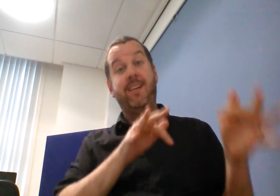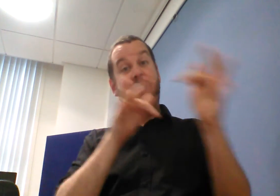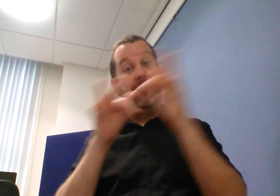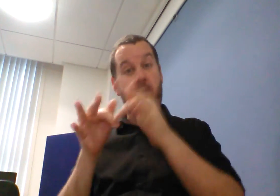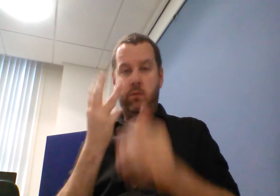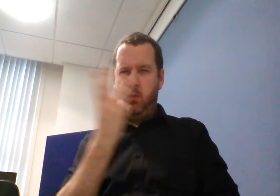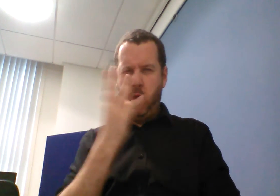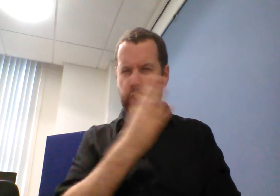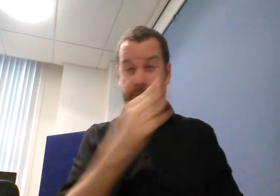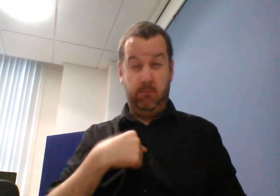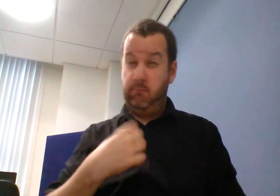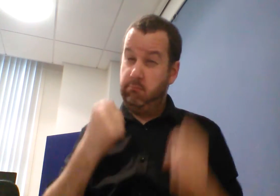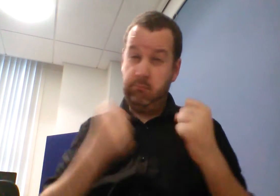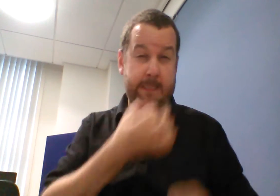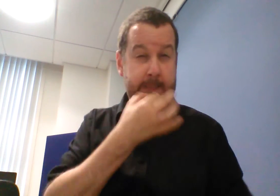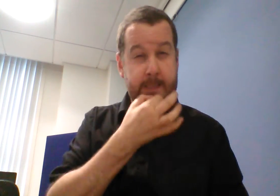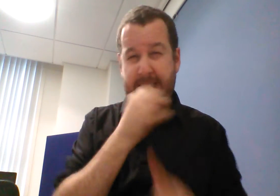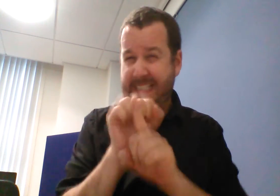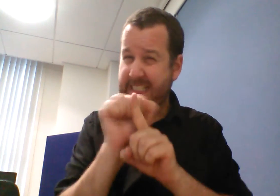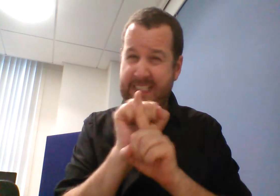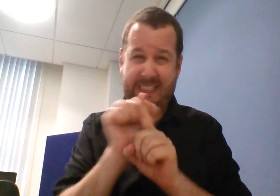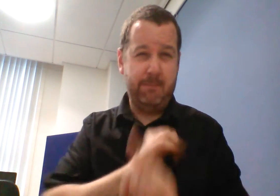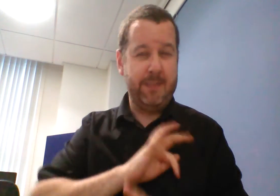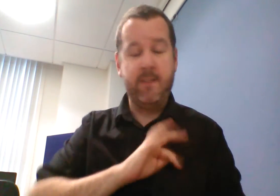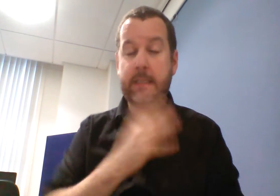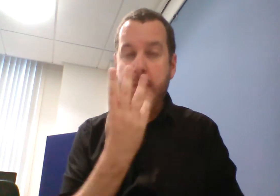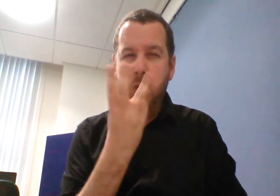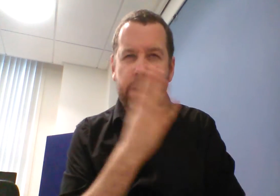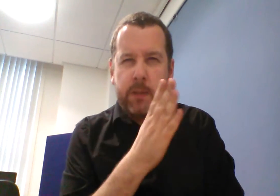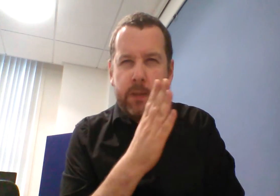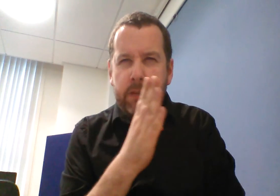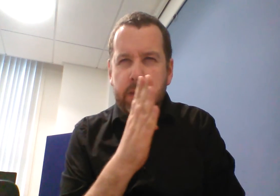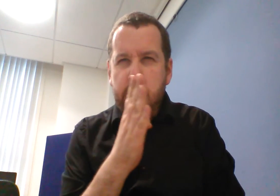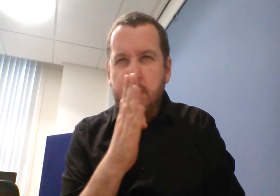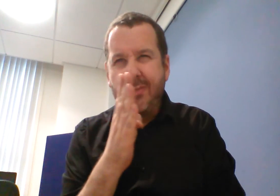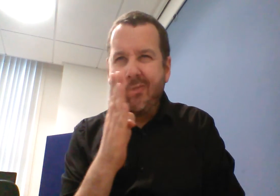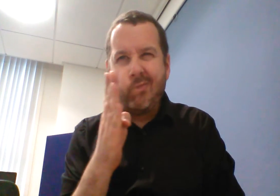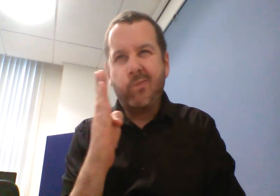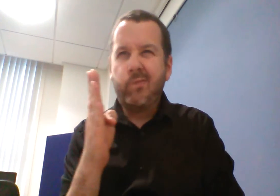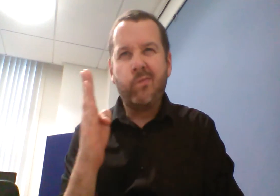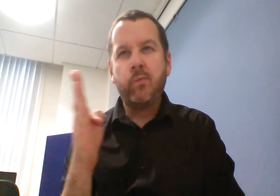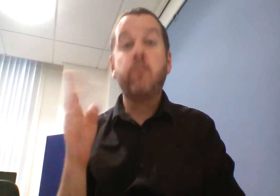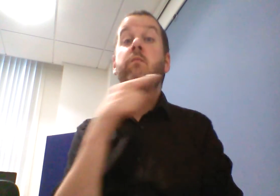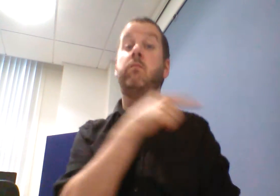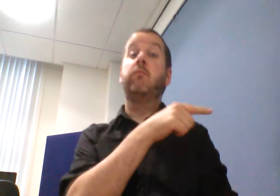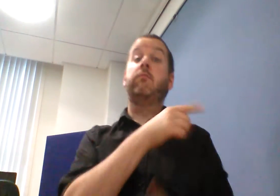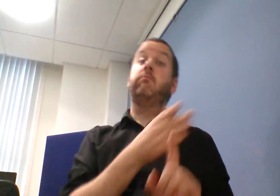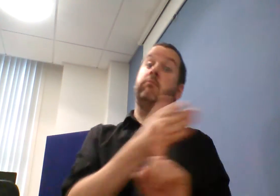So I watched it afterwards, perfectionist that I am, seeing how I could improve for next time - I'm never happy.